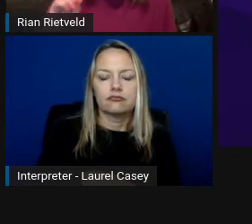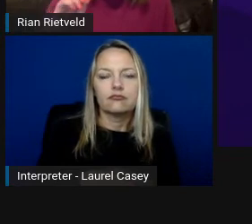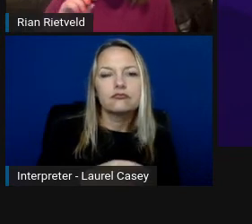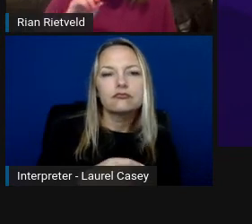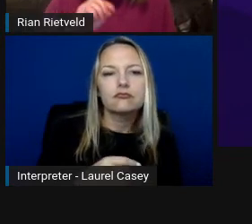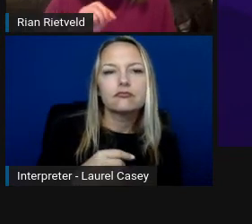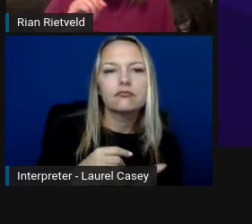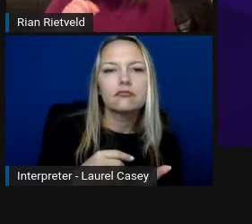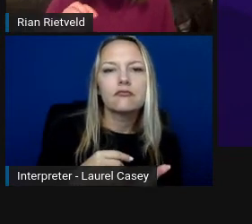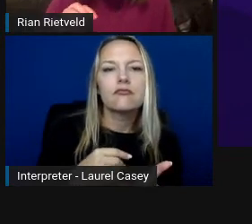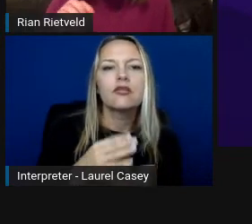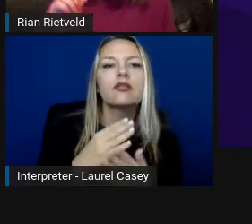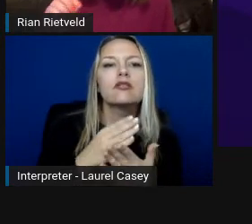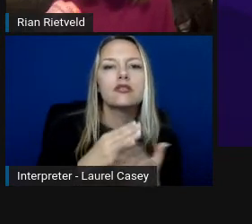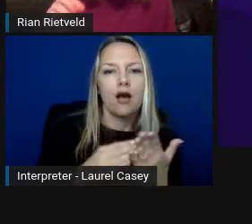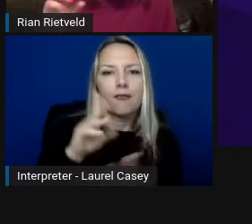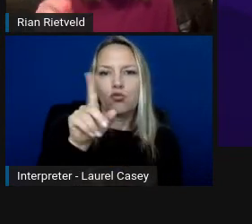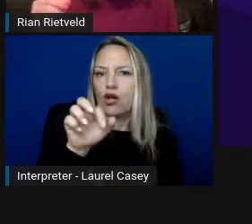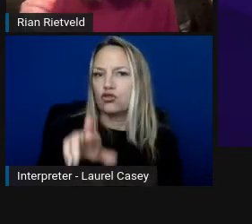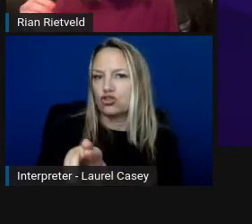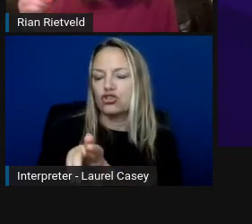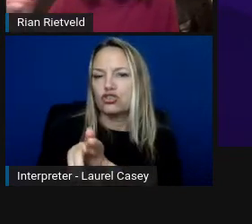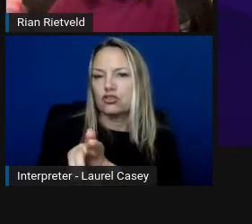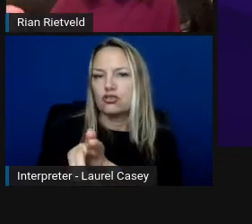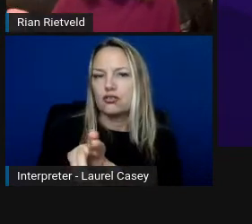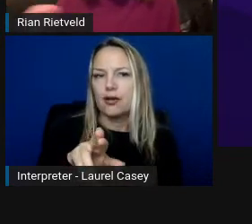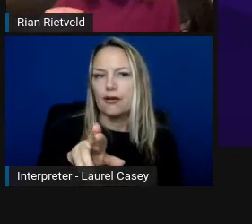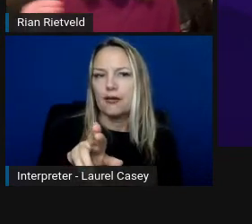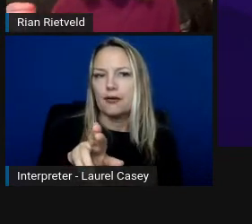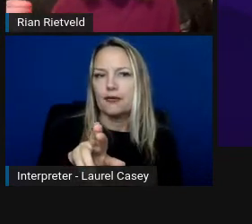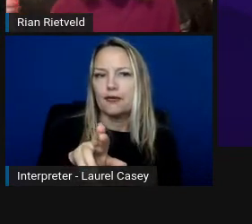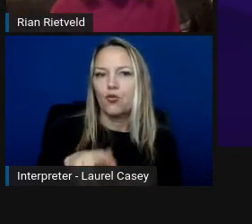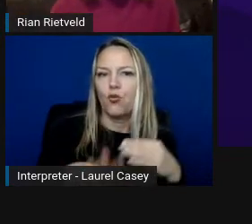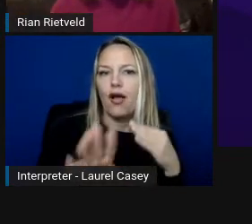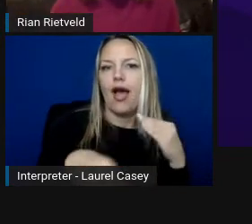because some browsers add by default opacity to the placeholder.